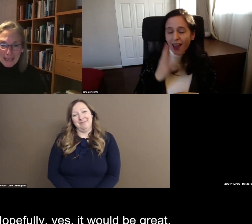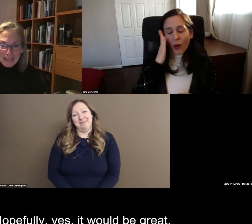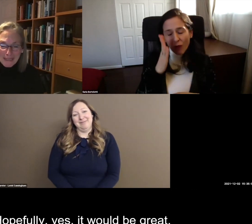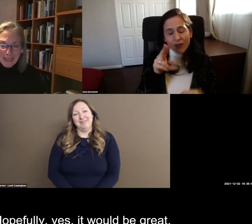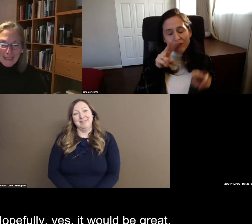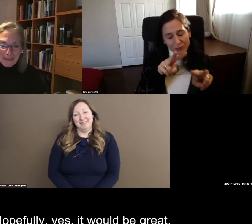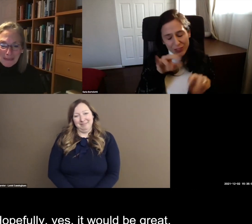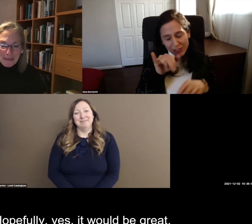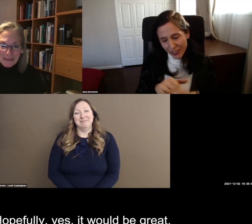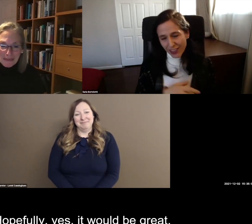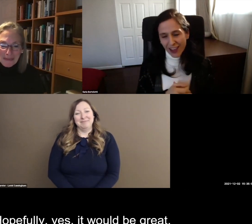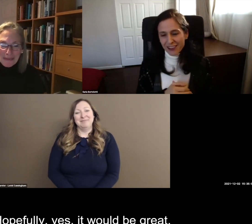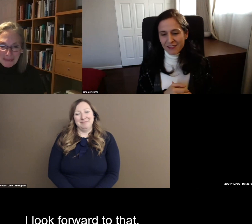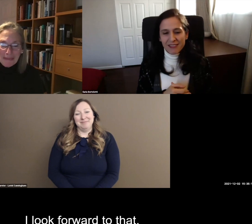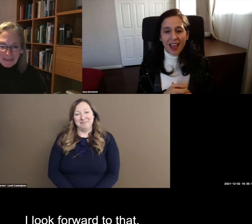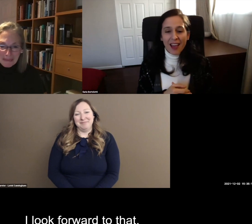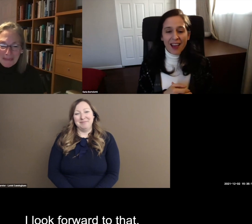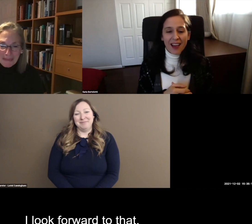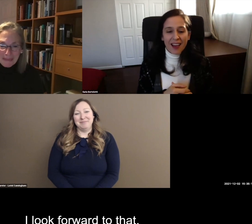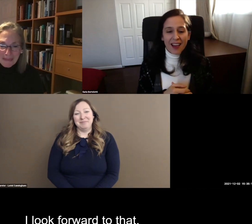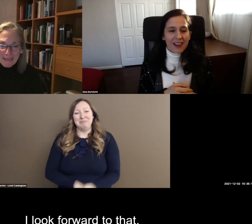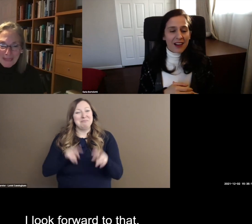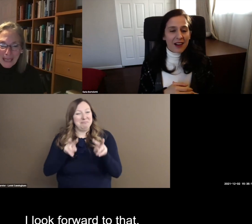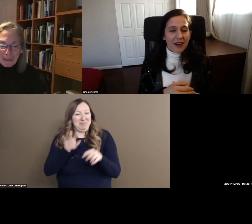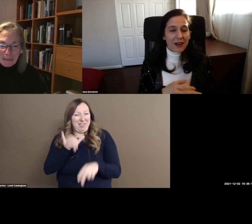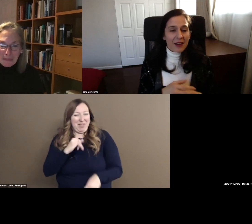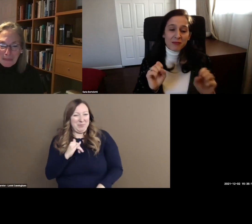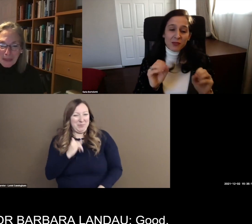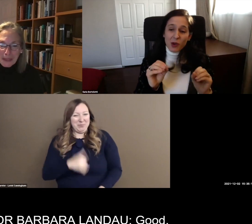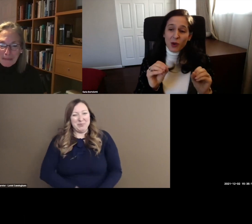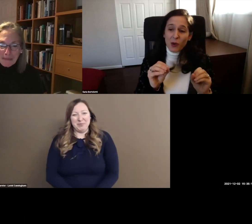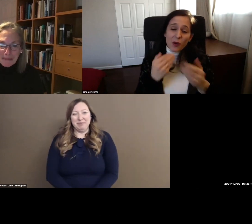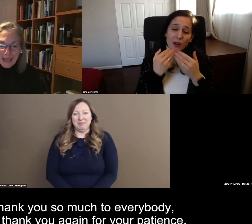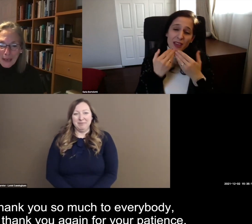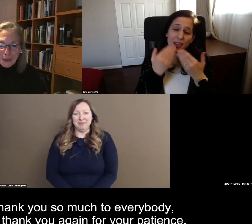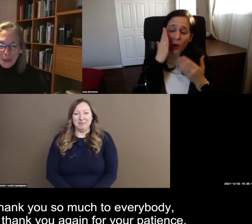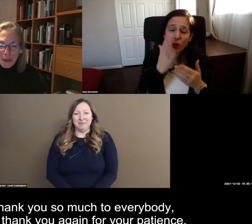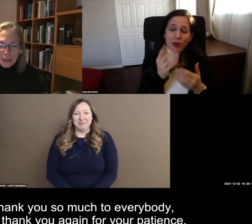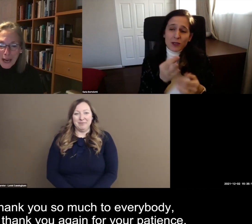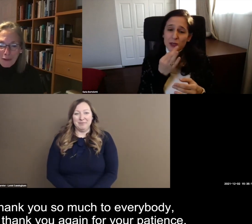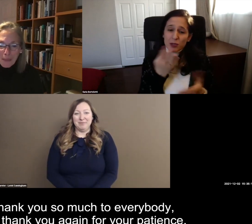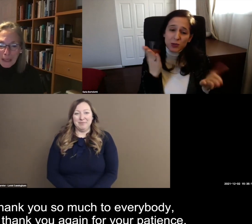hopefully yes it would be great i look forward to that